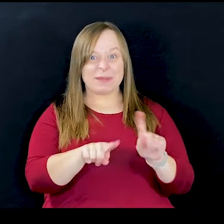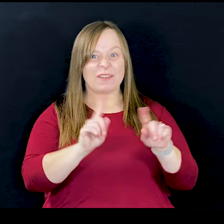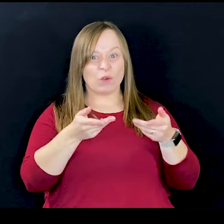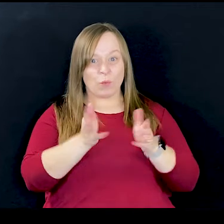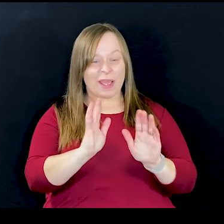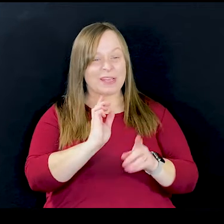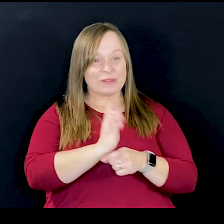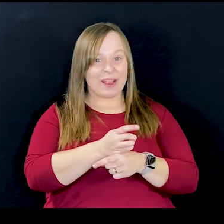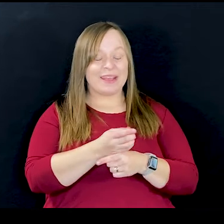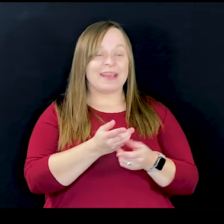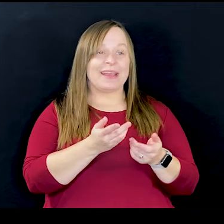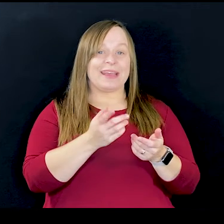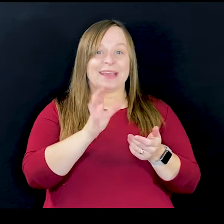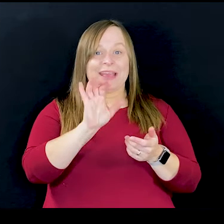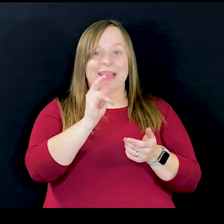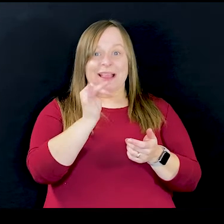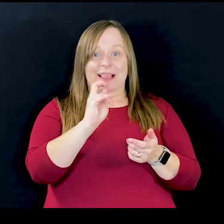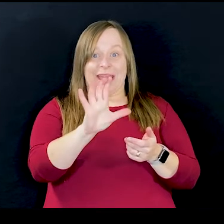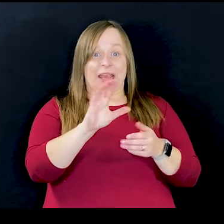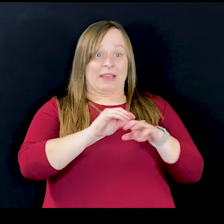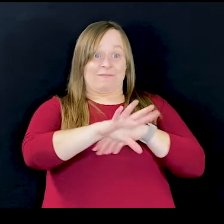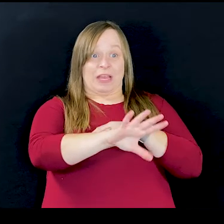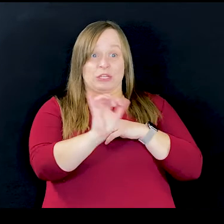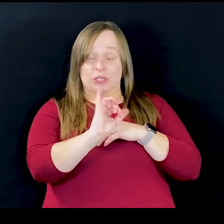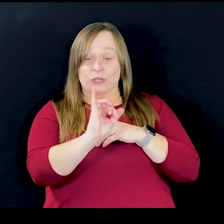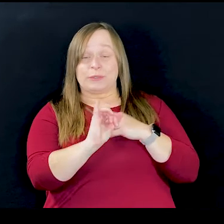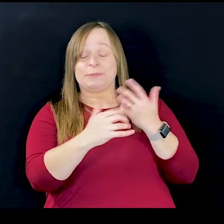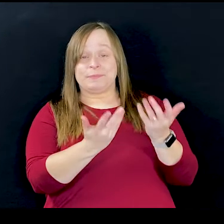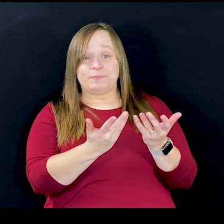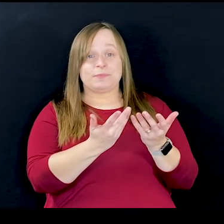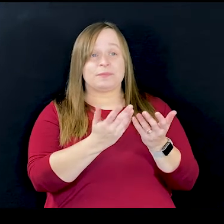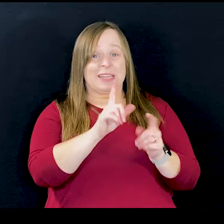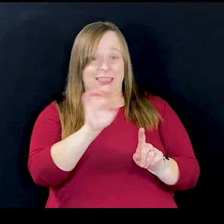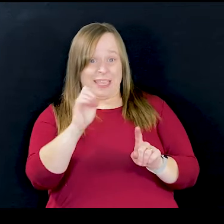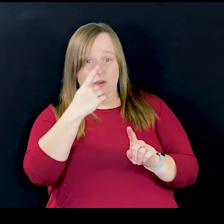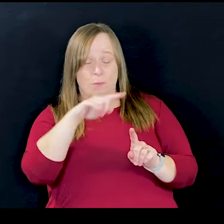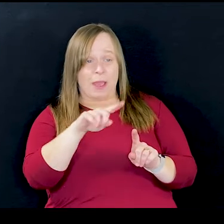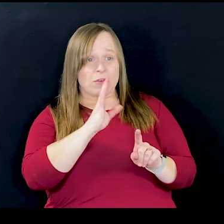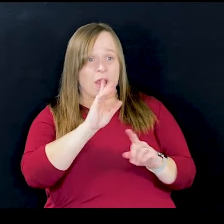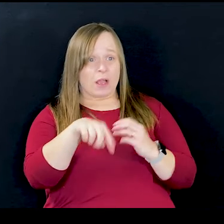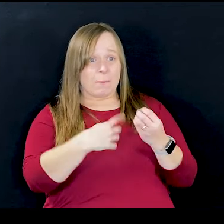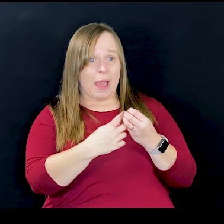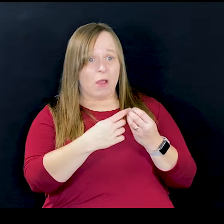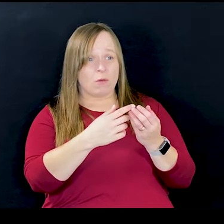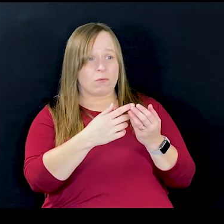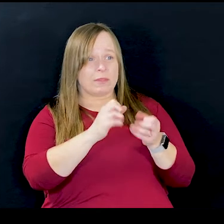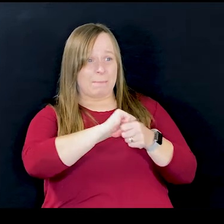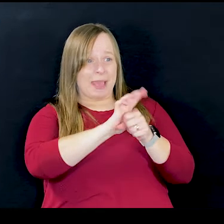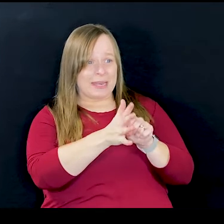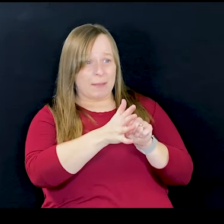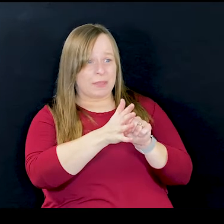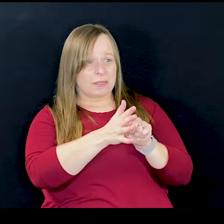in different ways, and the clinic was affected as well. And so, Lee, do you want to talk a little bit about the pandemic